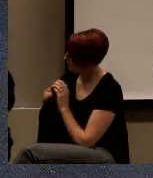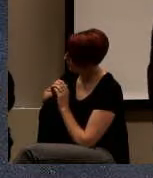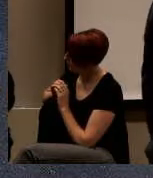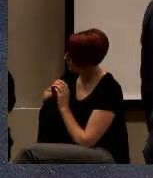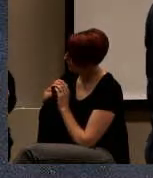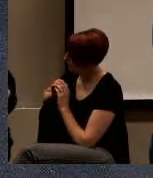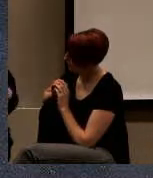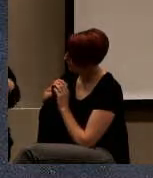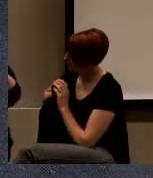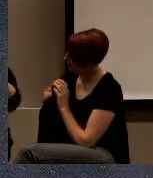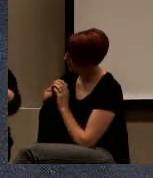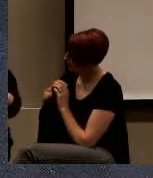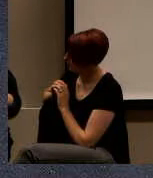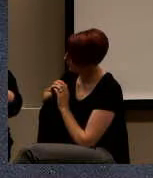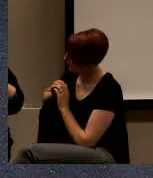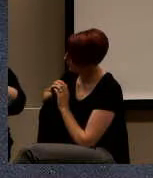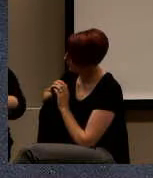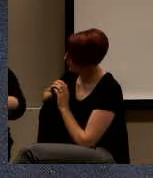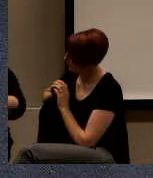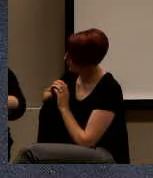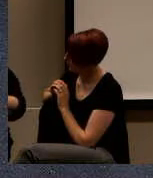And then changes in demeanor and just general